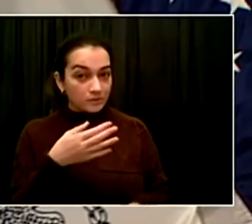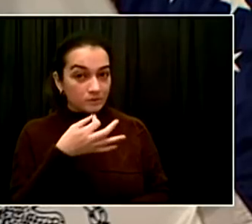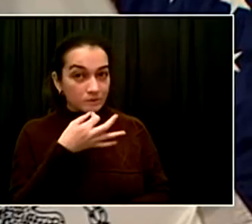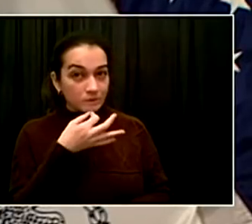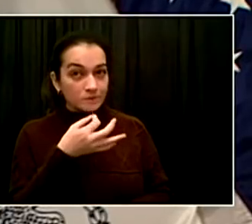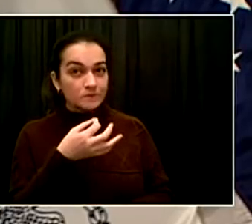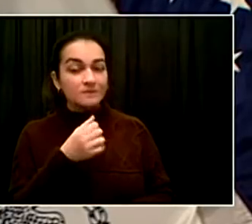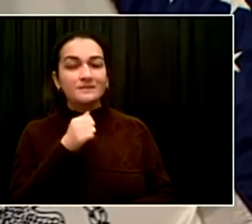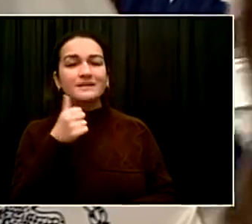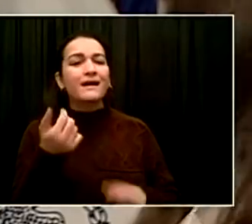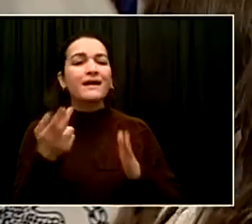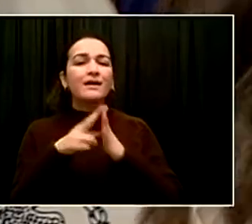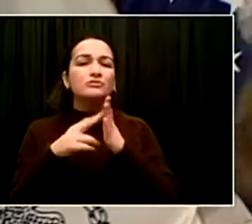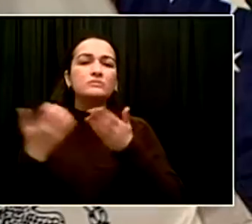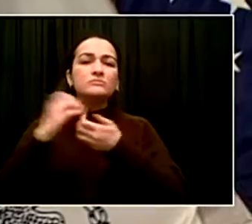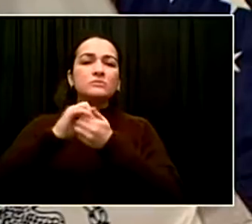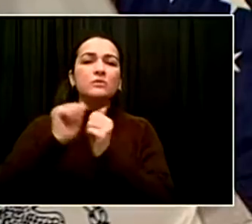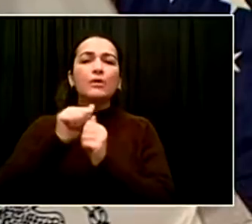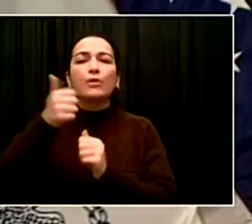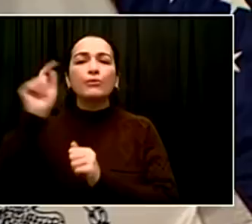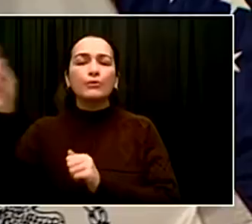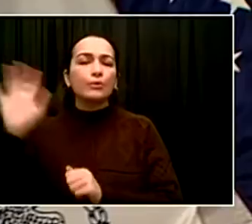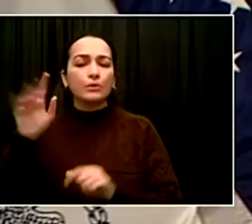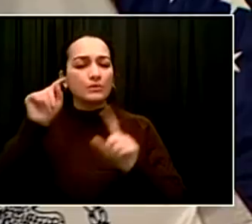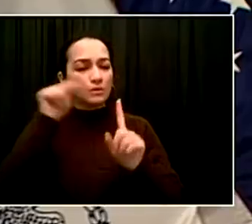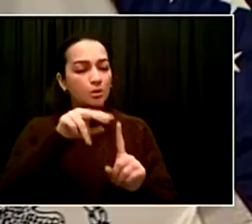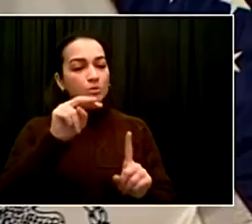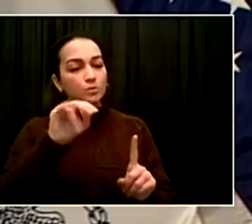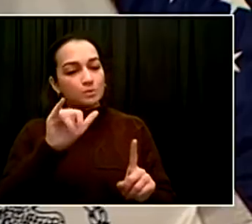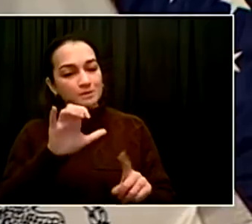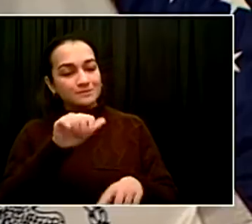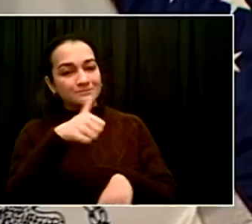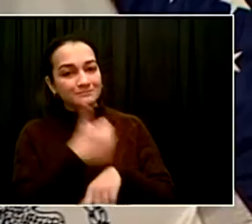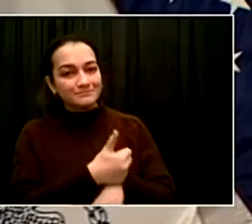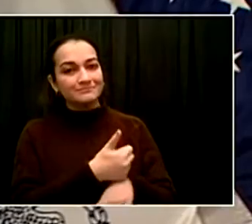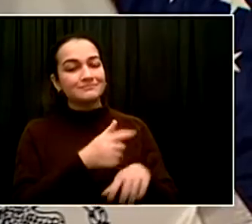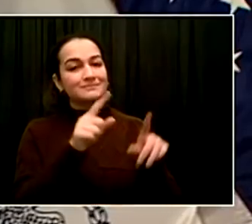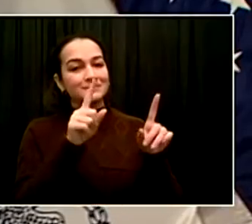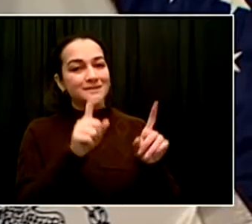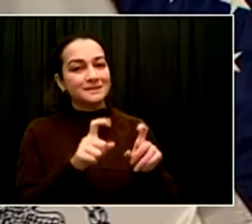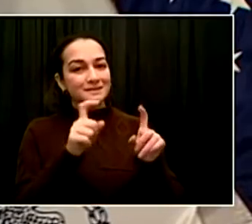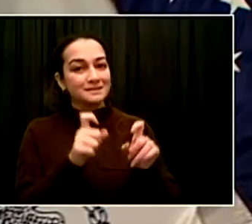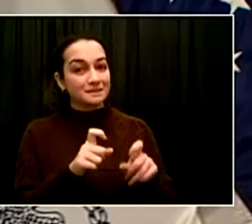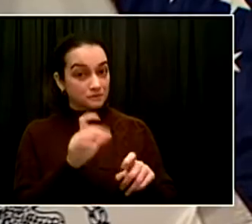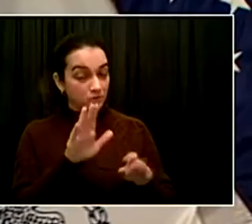FIXED SITES OF THOSE COMING AND GOING DOWN THE LINE AND THESE UPCOMING AND FIVE OR EIGHT